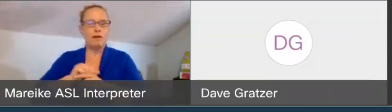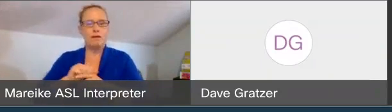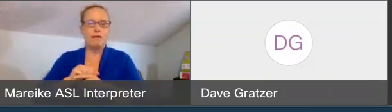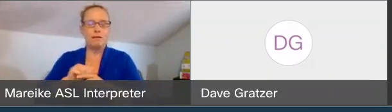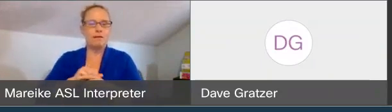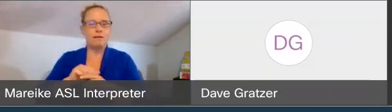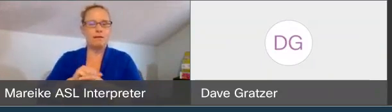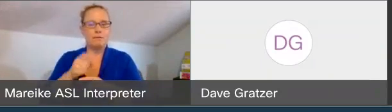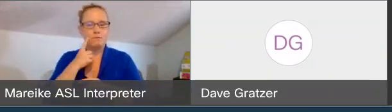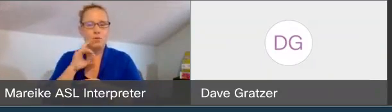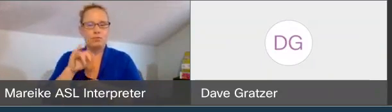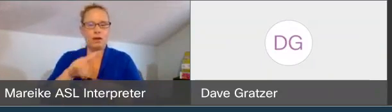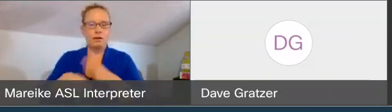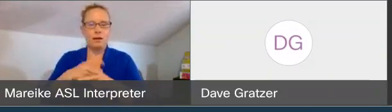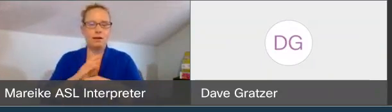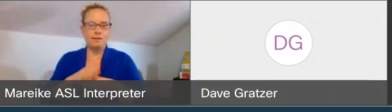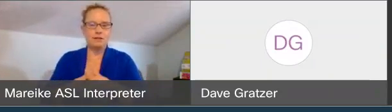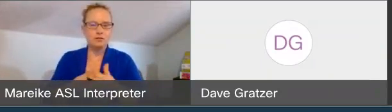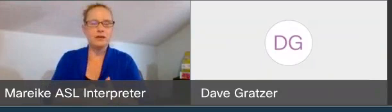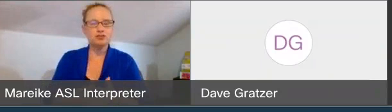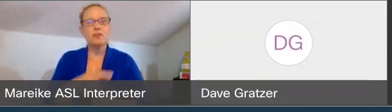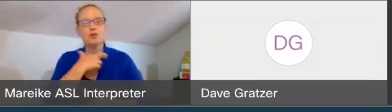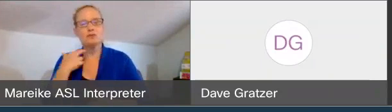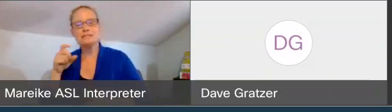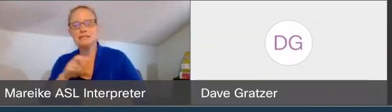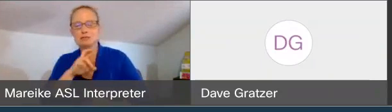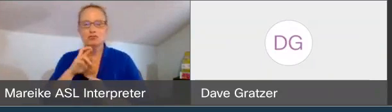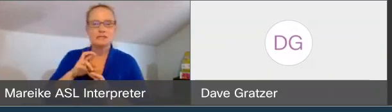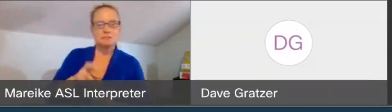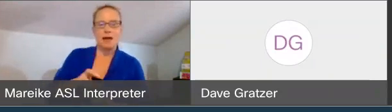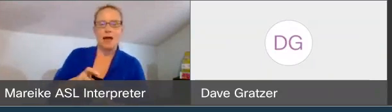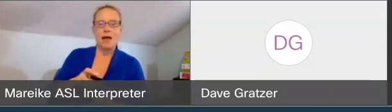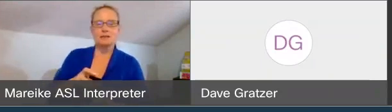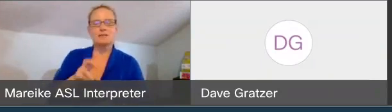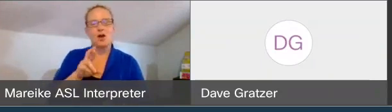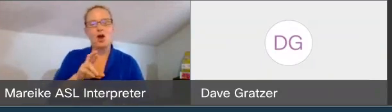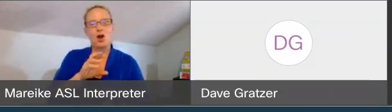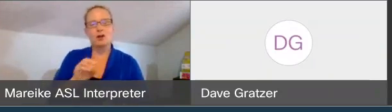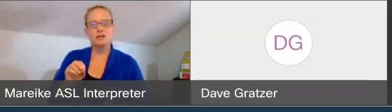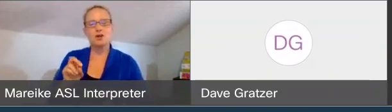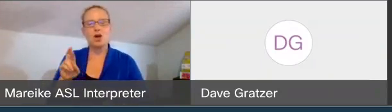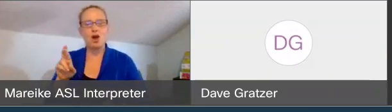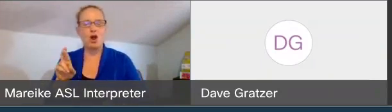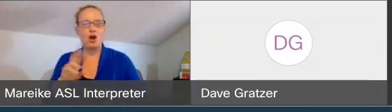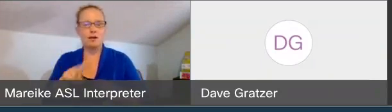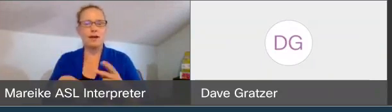FACT teams kind of the risk need responsivity the RNR types of CBT interventions. And